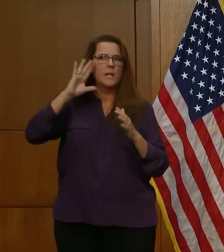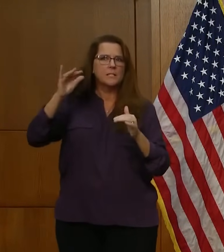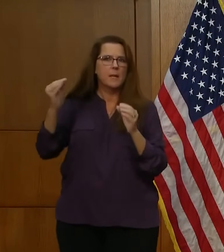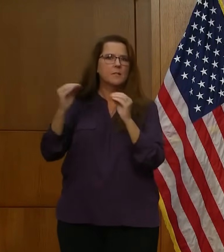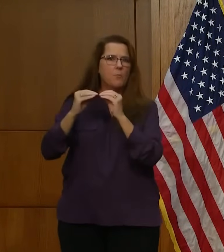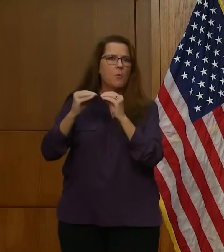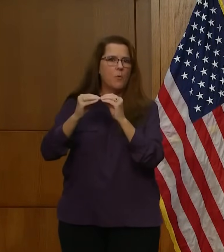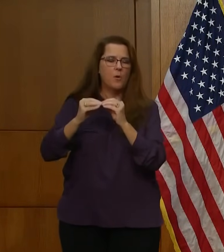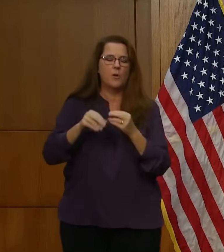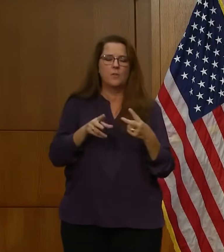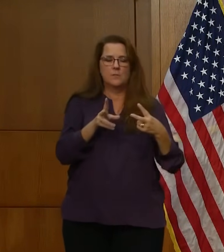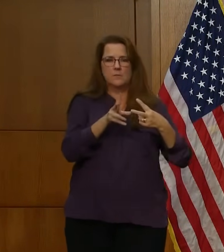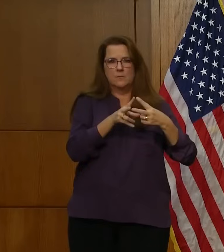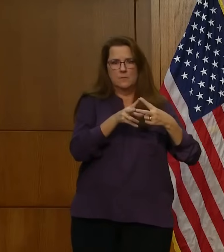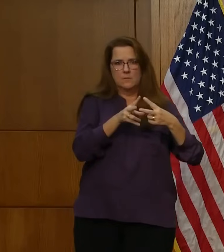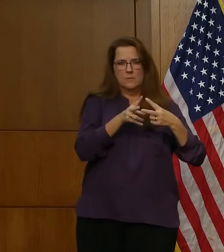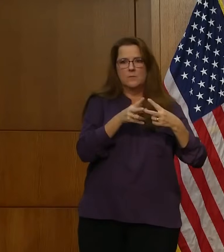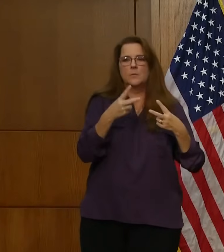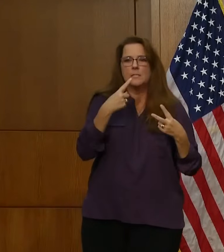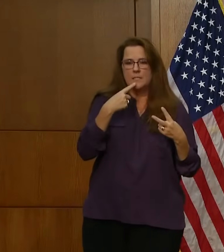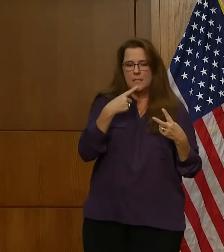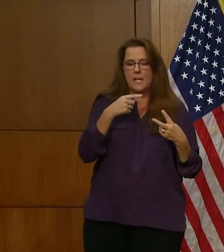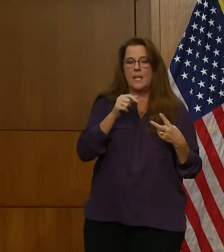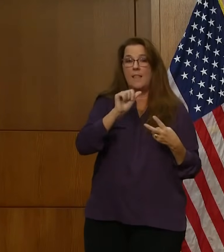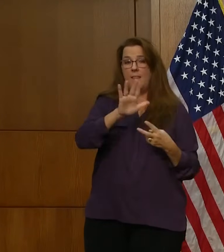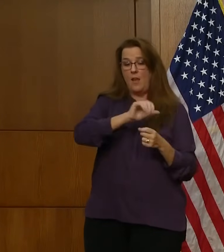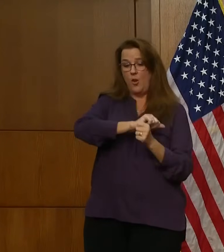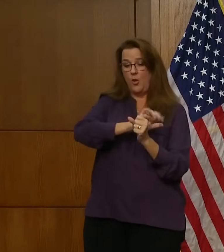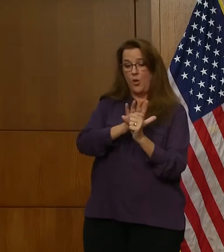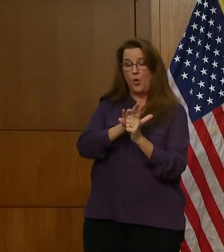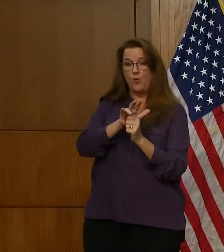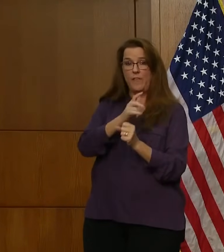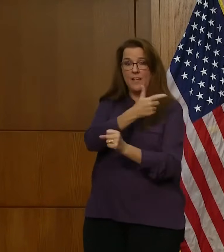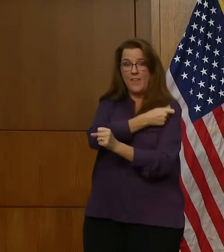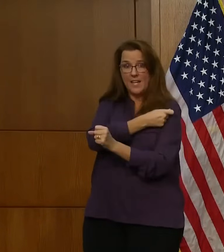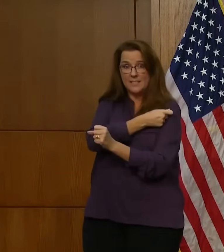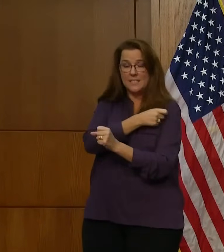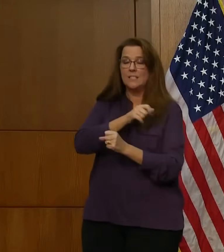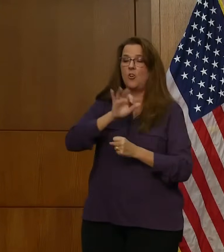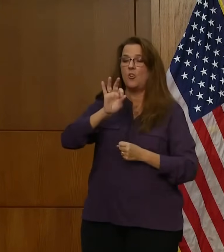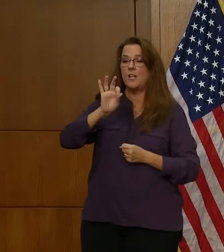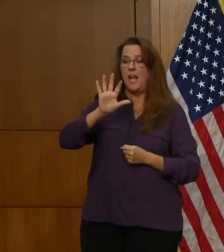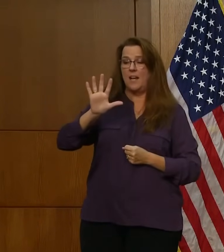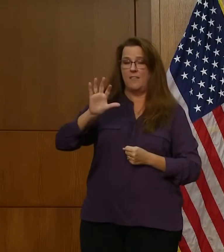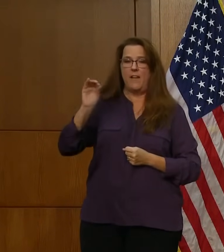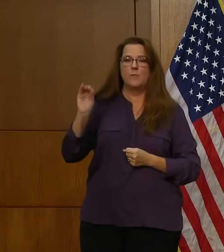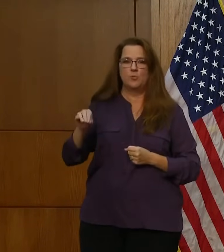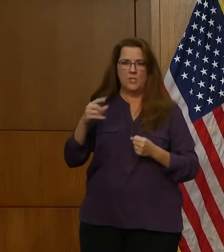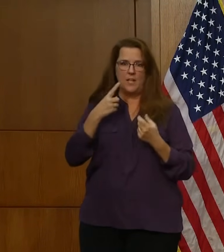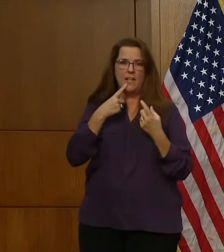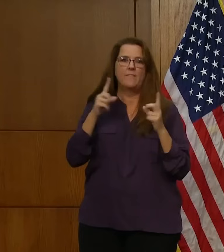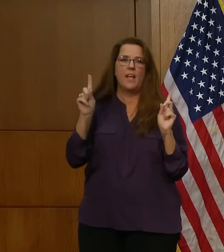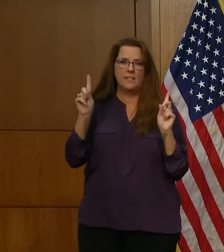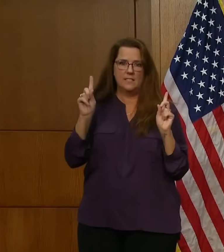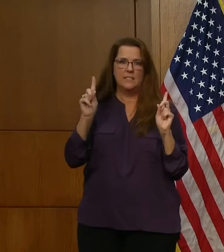VACCINES AND OTHER VACCINES ARE EXPECTED IN THE FUTURE. VISOR